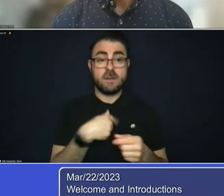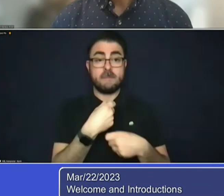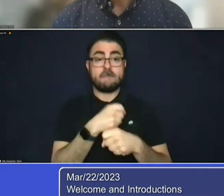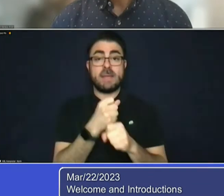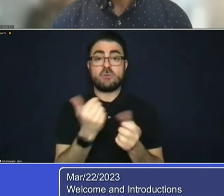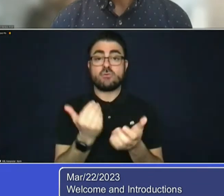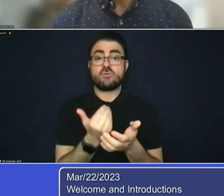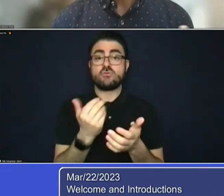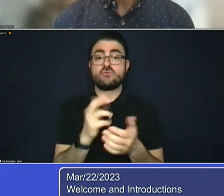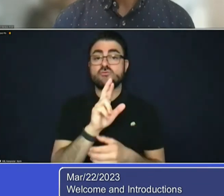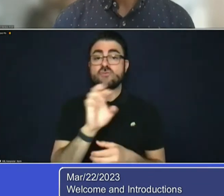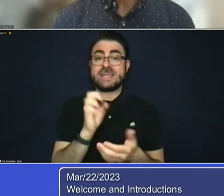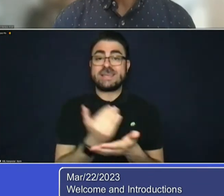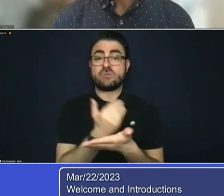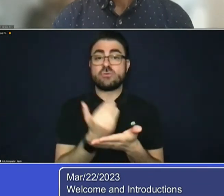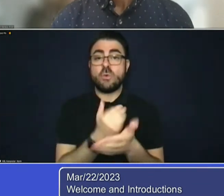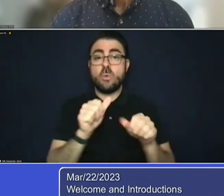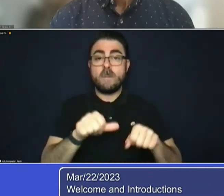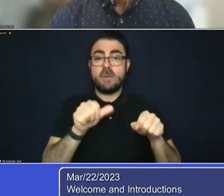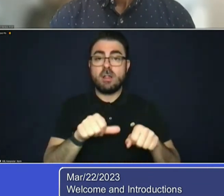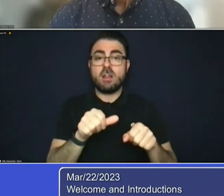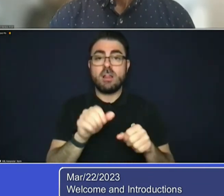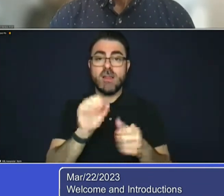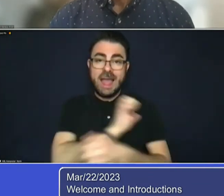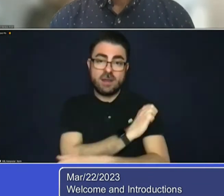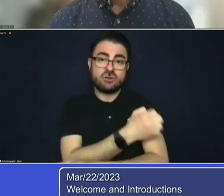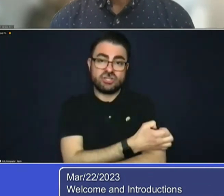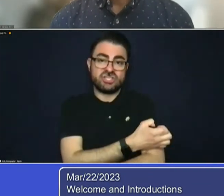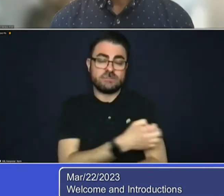COOL MORE EFFICIENTLY, WE CAN